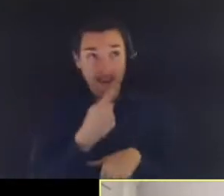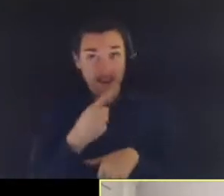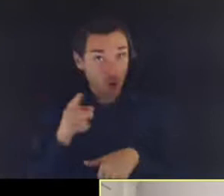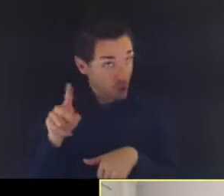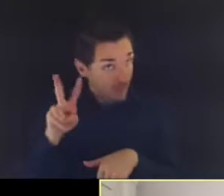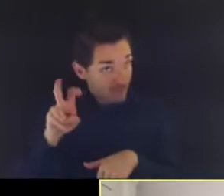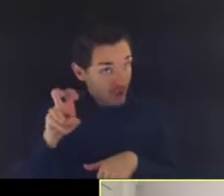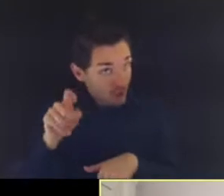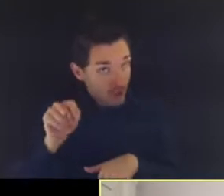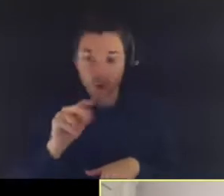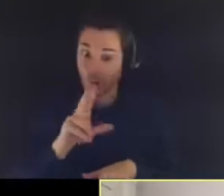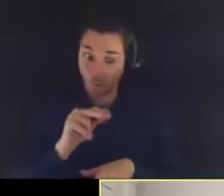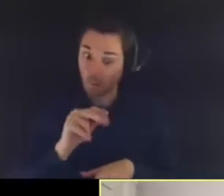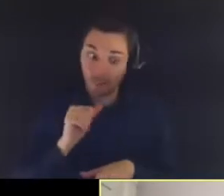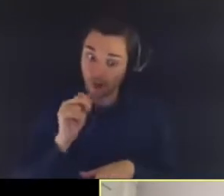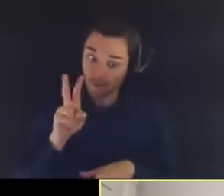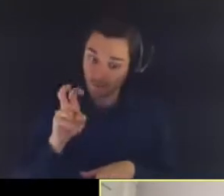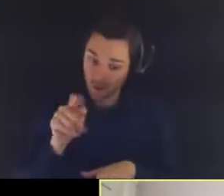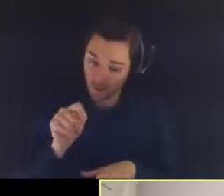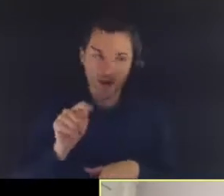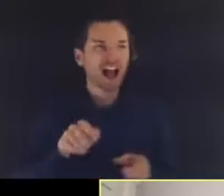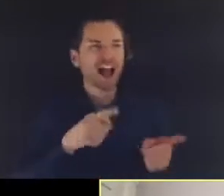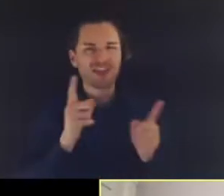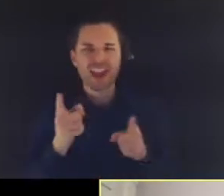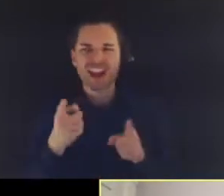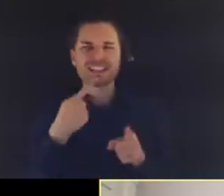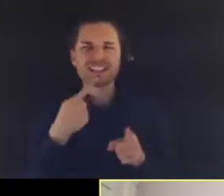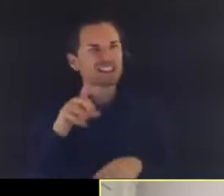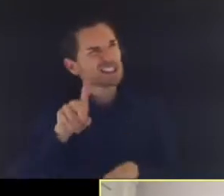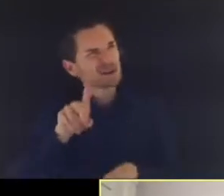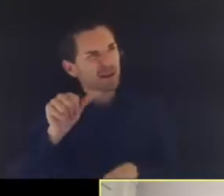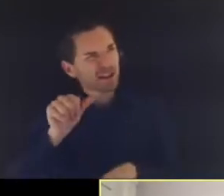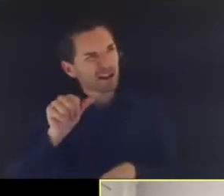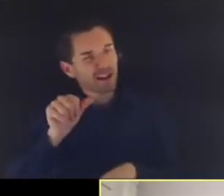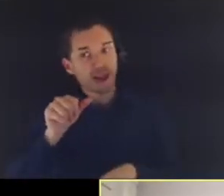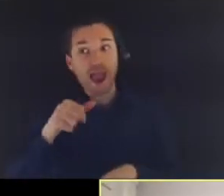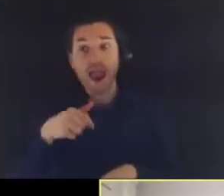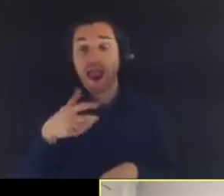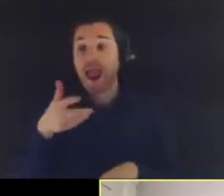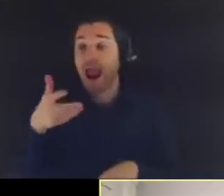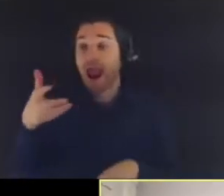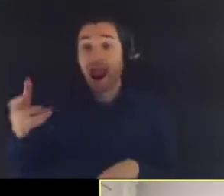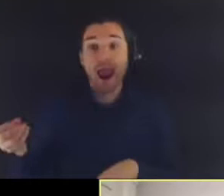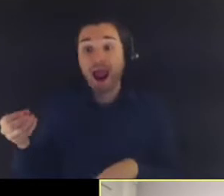disability one. I know that it says in so many different places